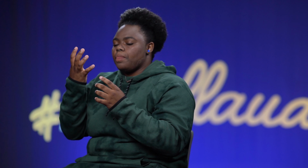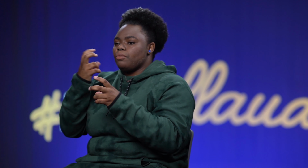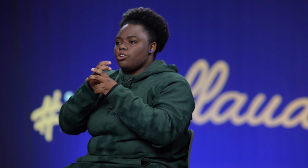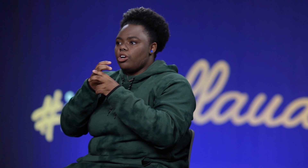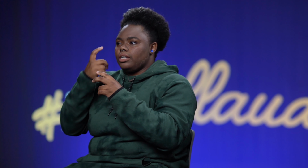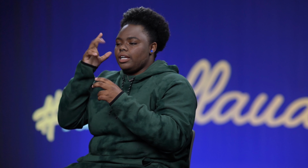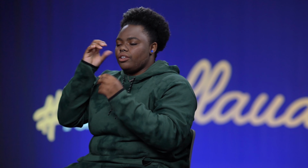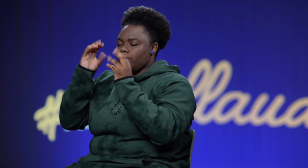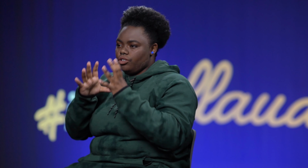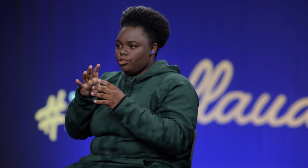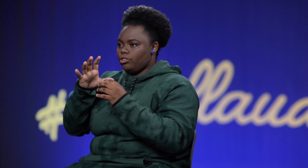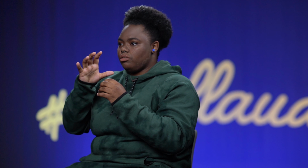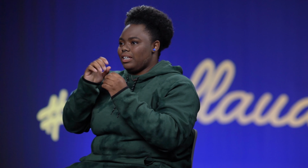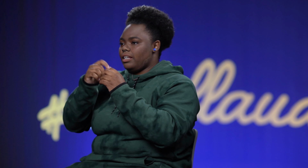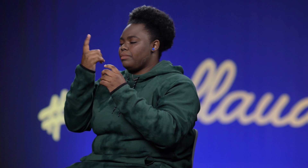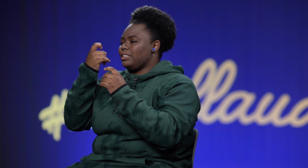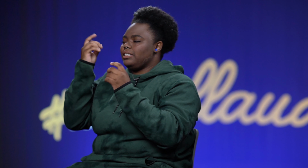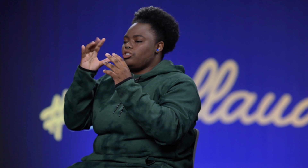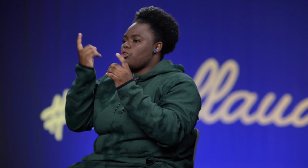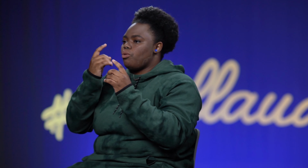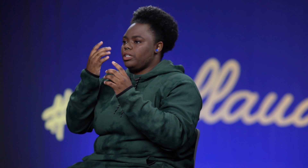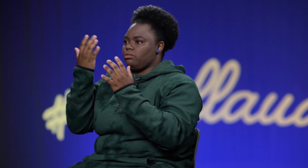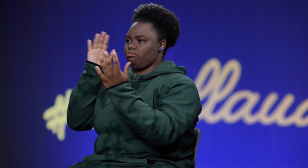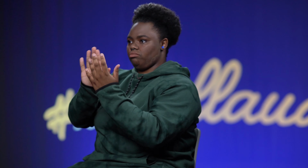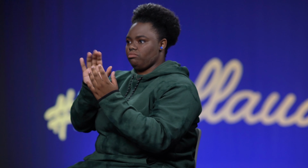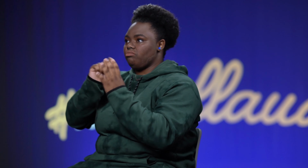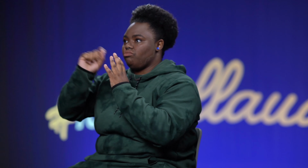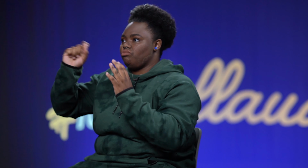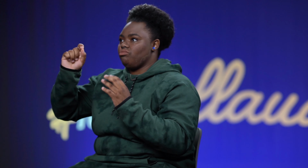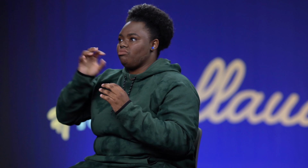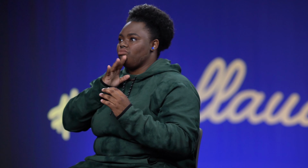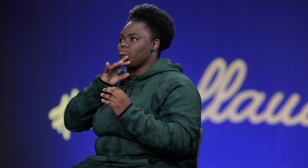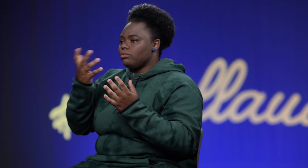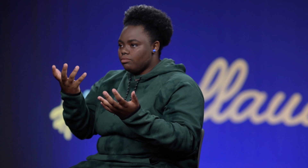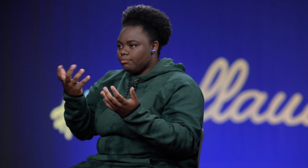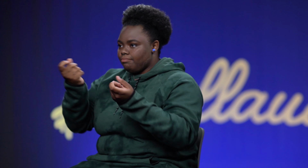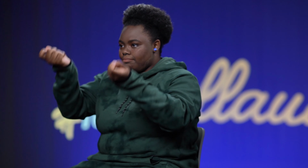it would be hard to hear the teacher, because the teacher is facing the board